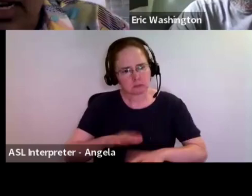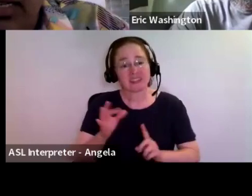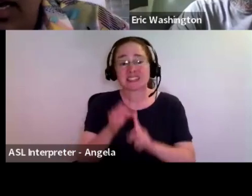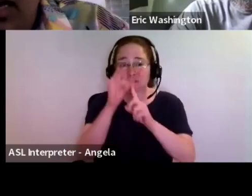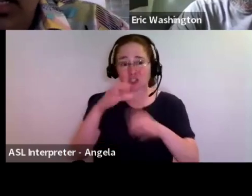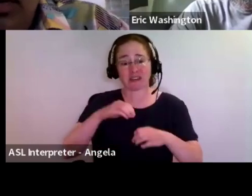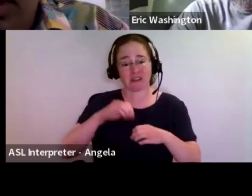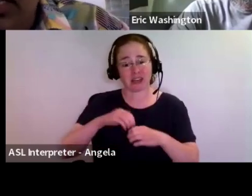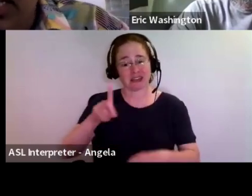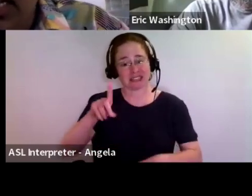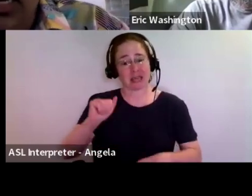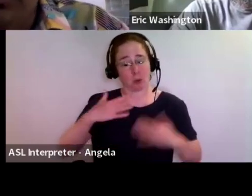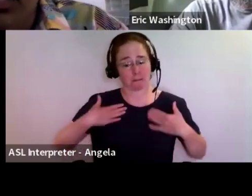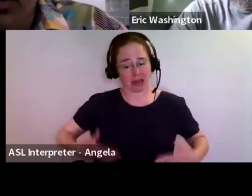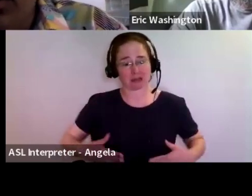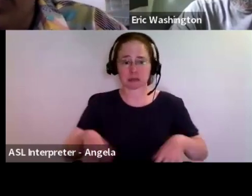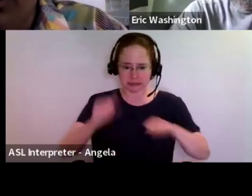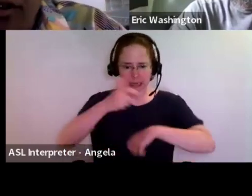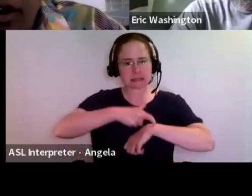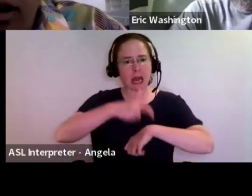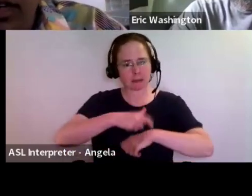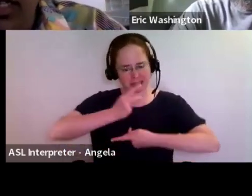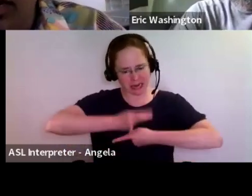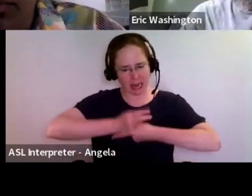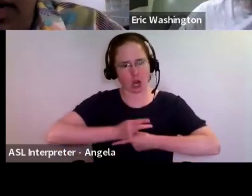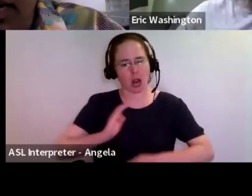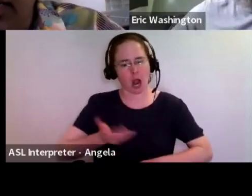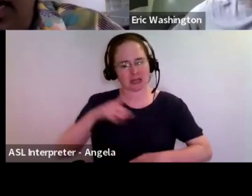bodies, to be able to take time to care for our disabled bodies